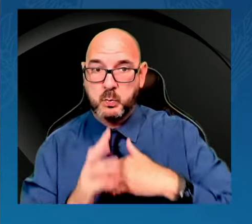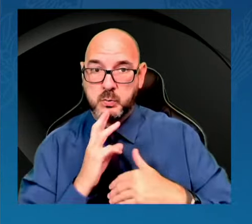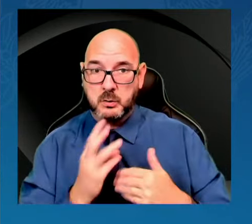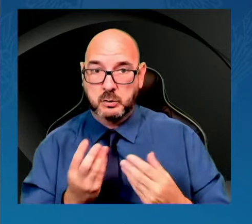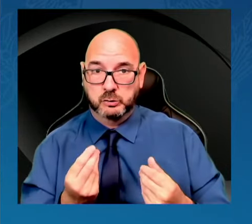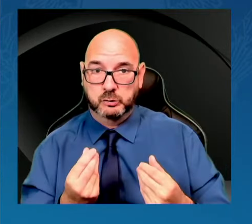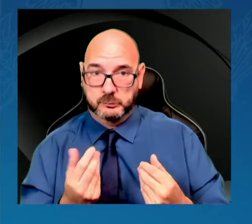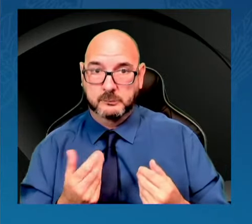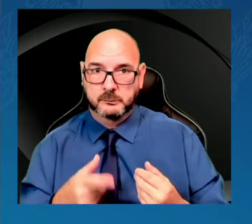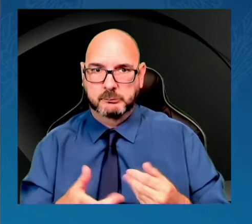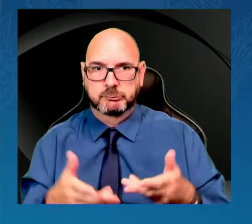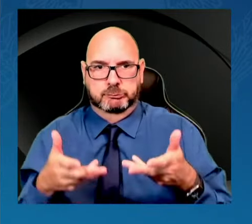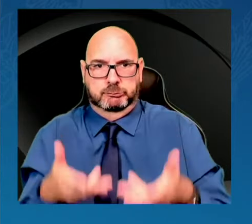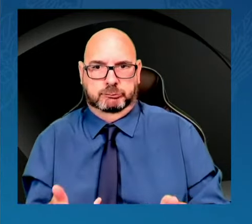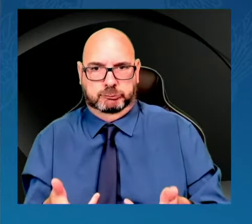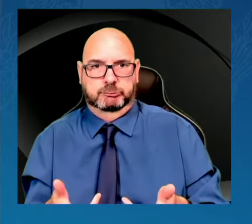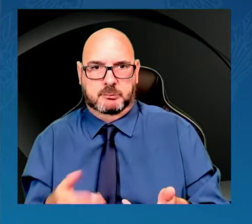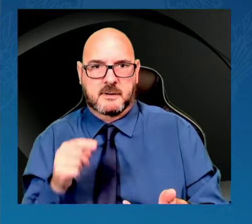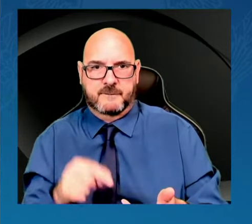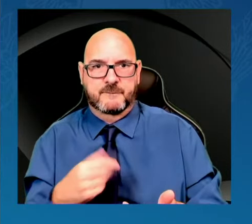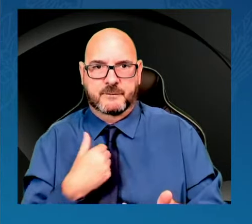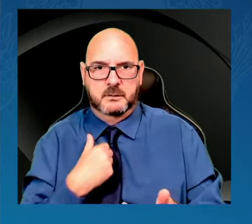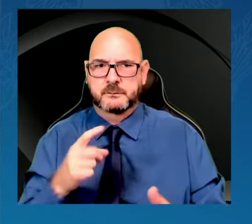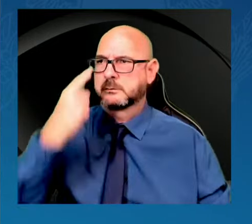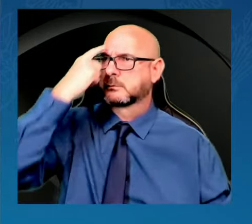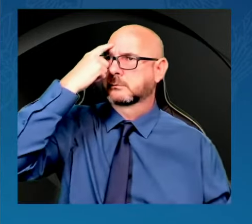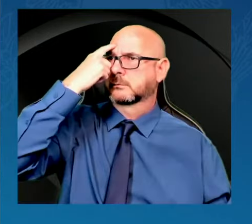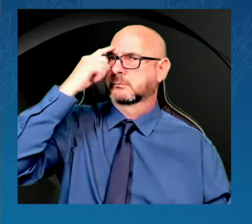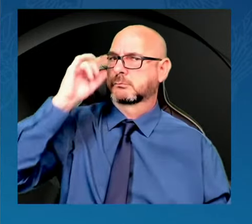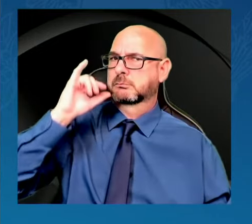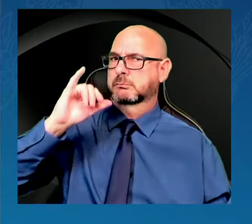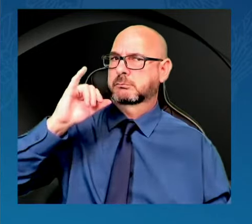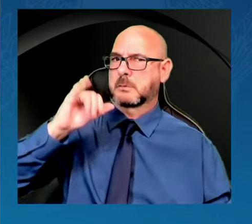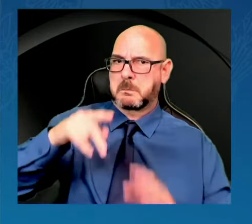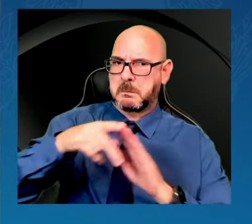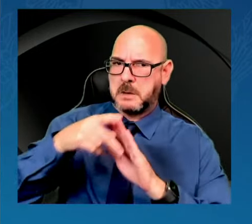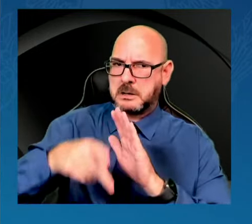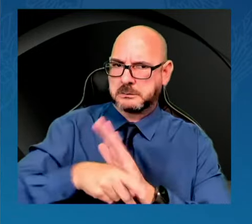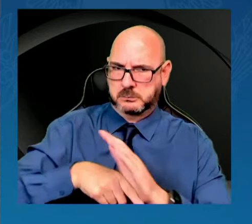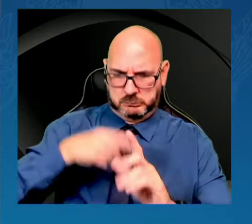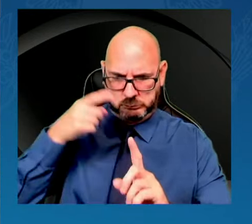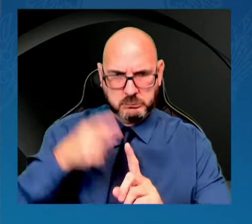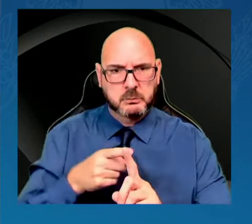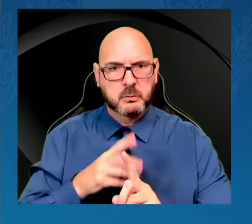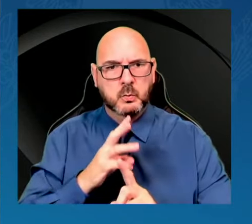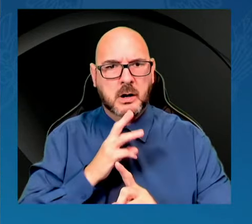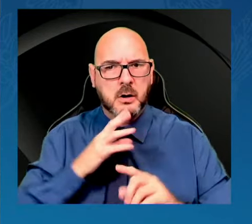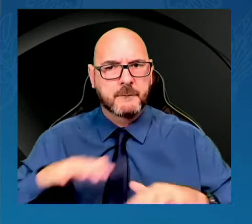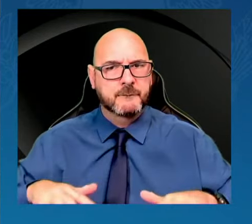about water policy around flood capture. You know, we -- we have --